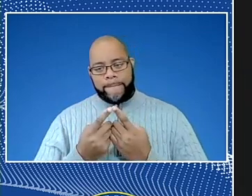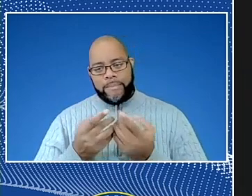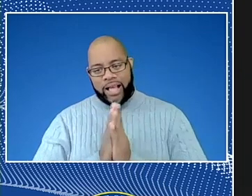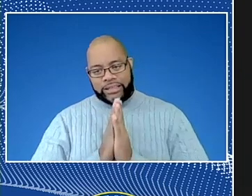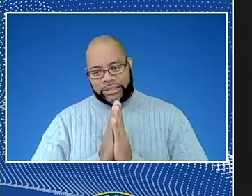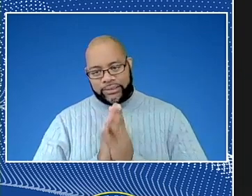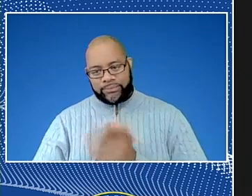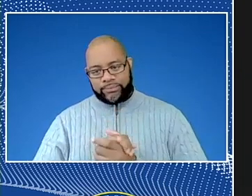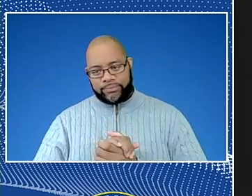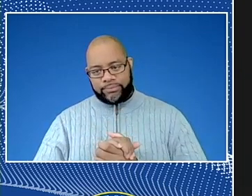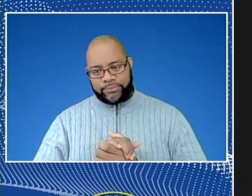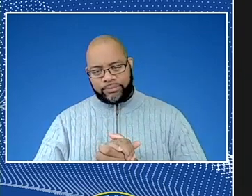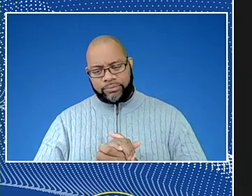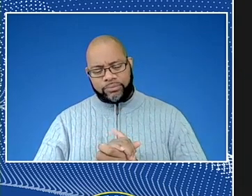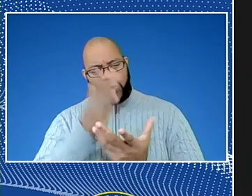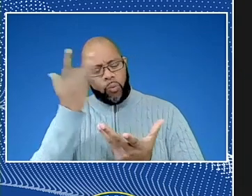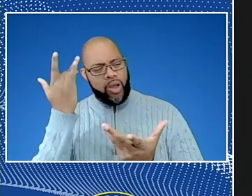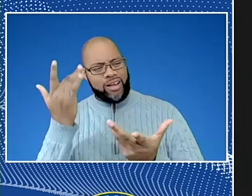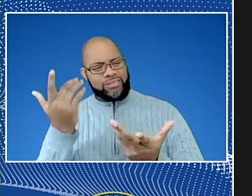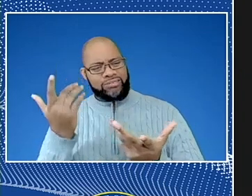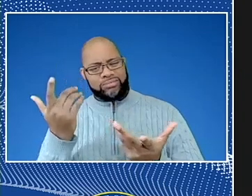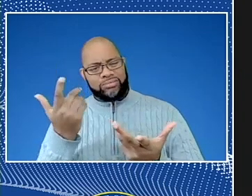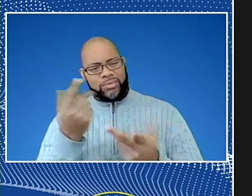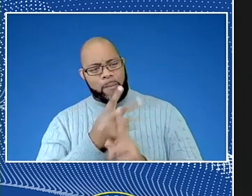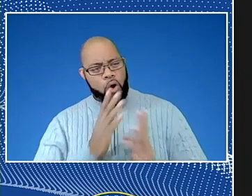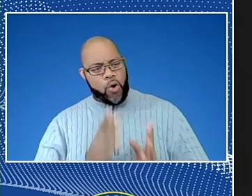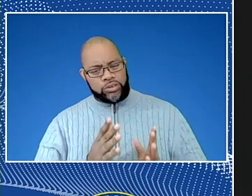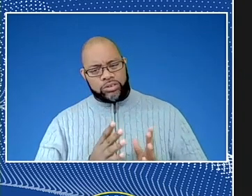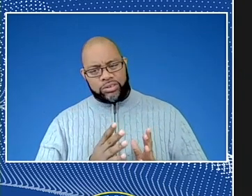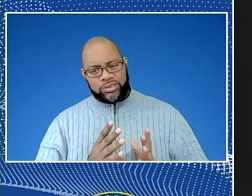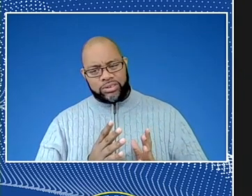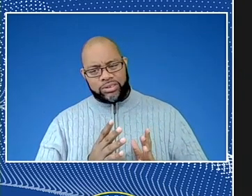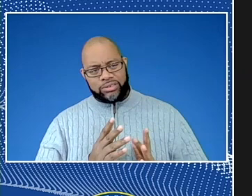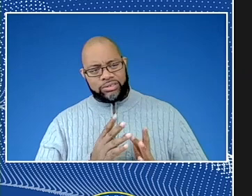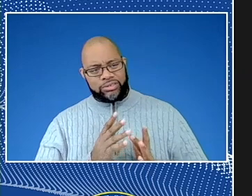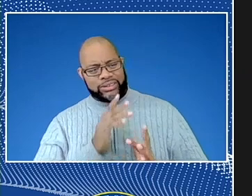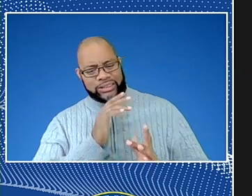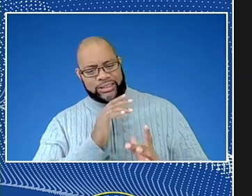why aren't borrowers applying for relief?